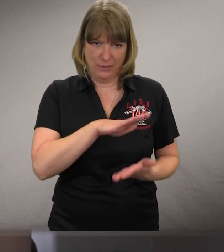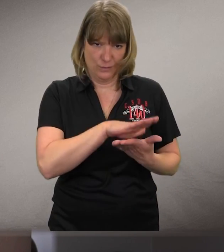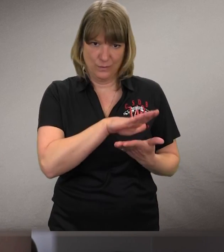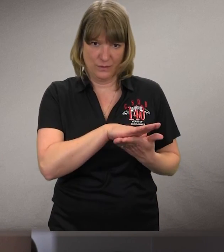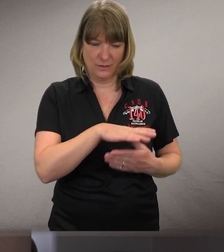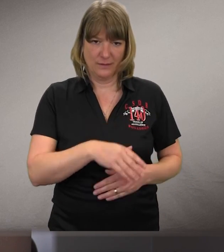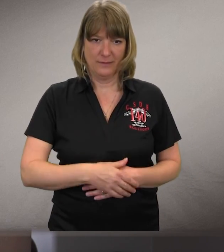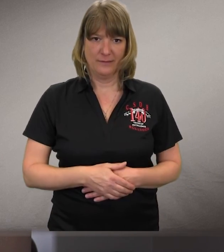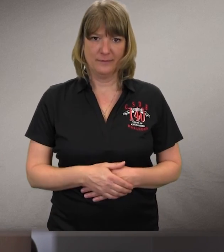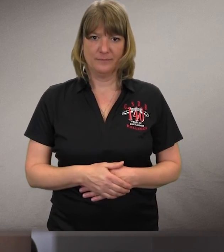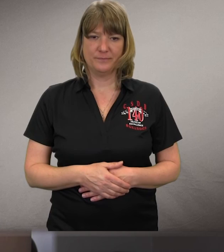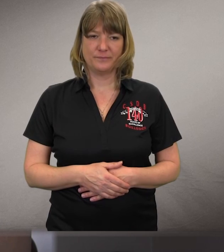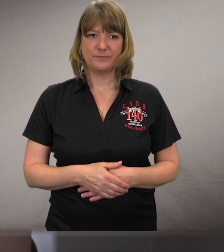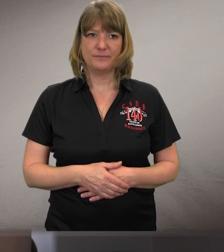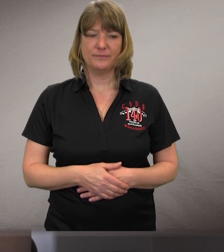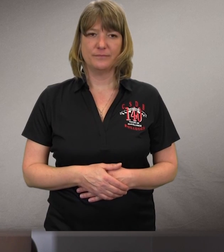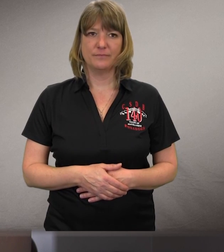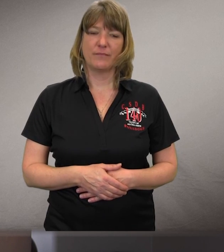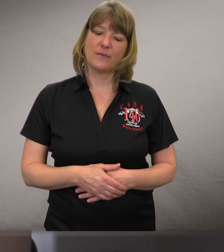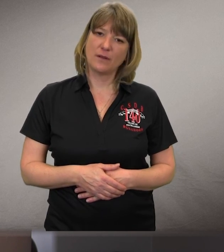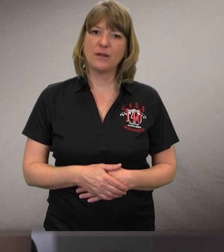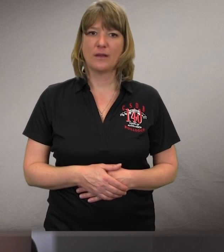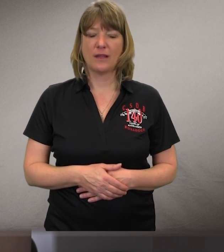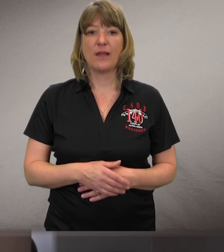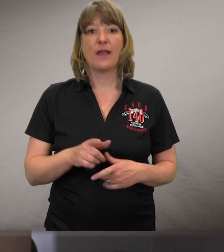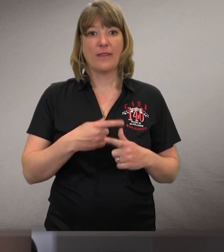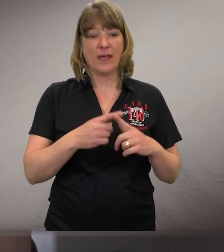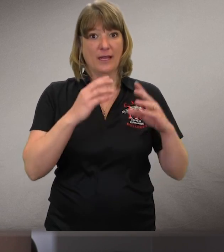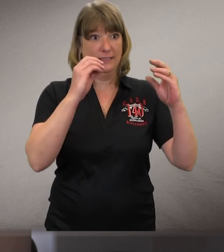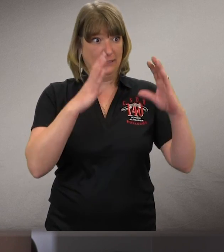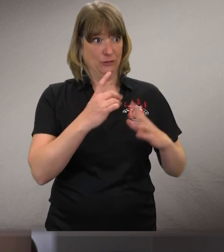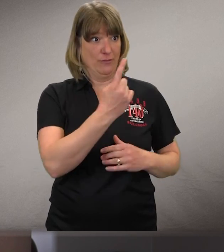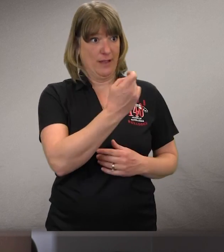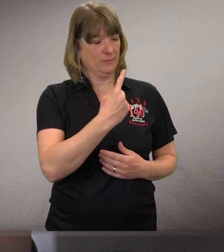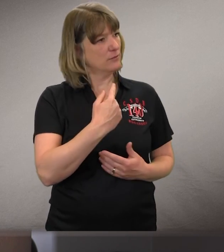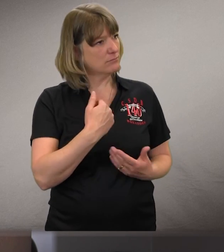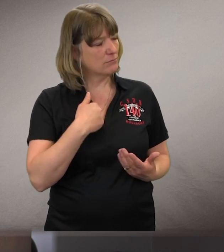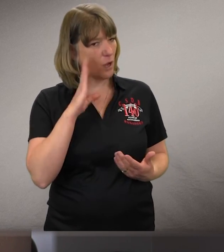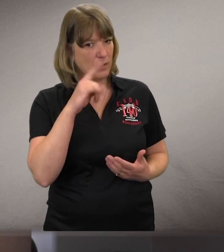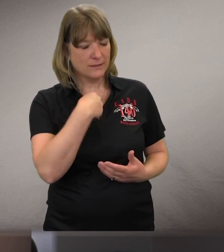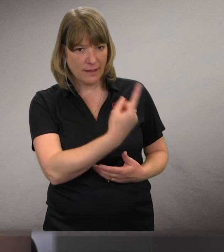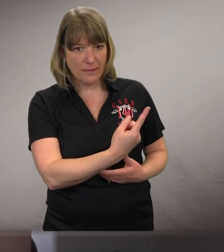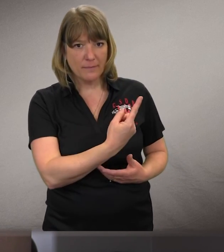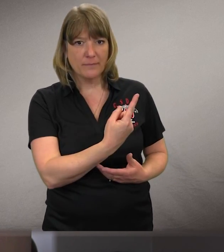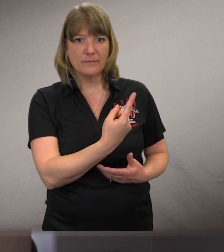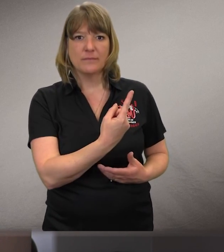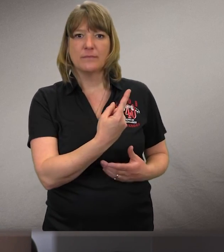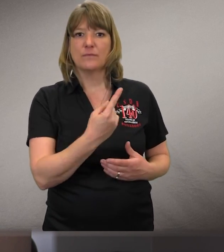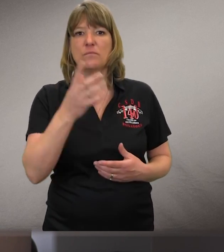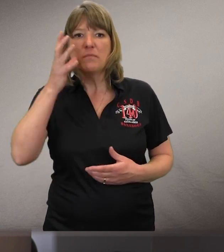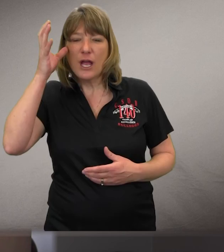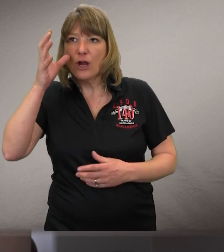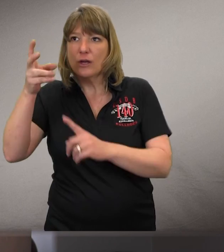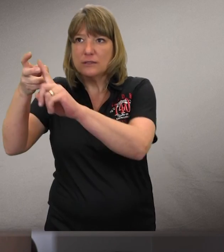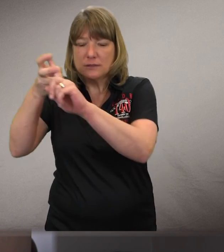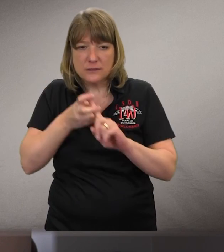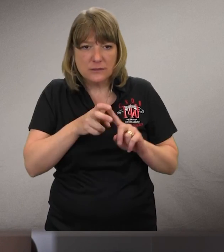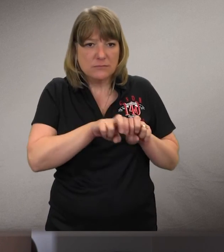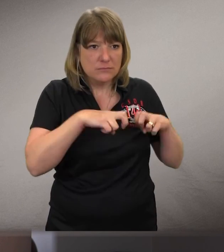I didn't like school. But every time a teacher did that, I would tell them and we would have meetings with my parents